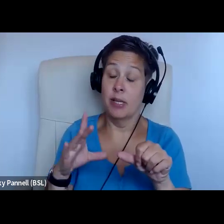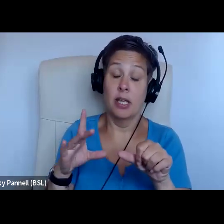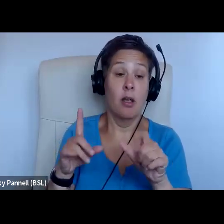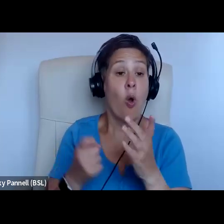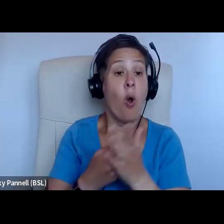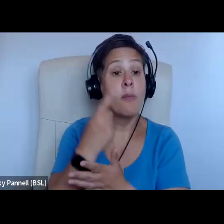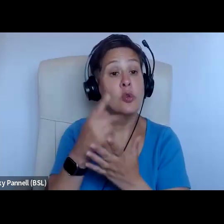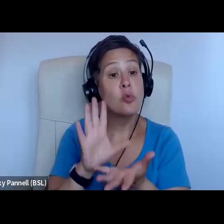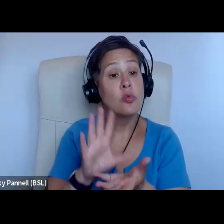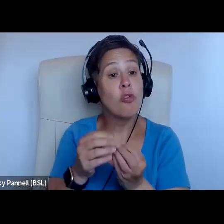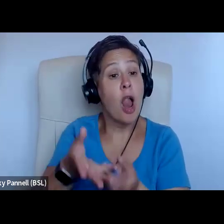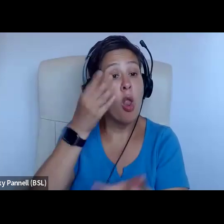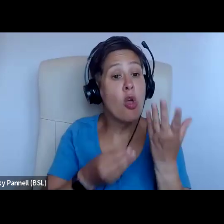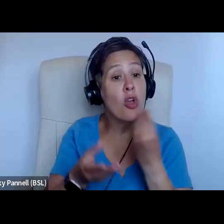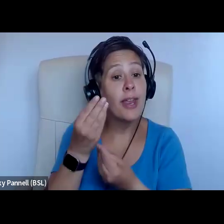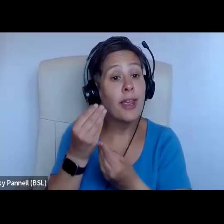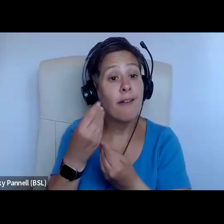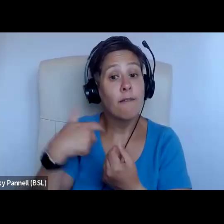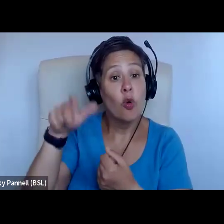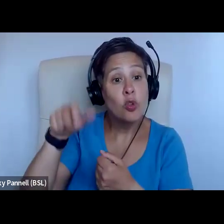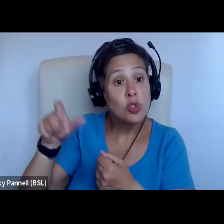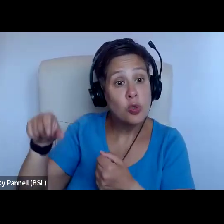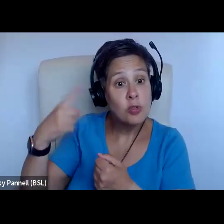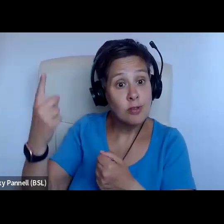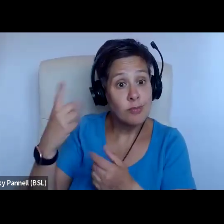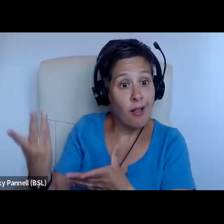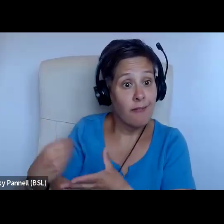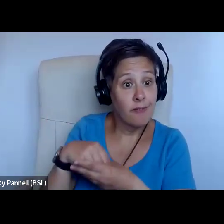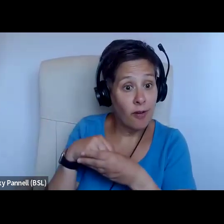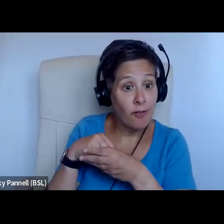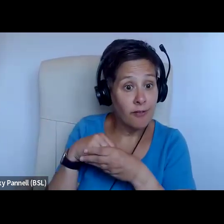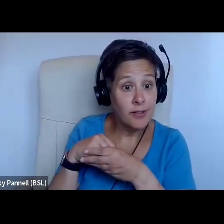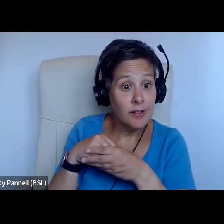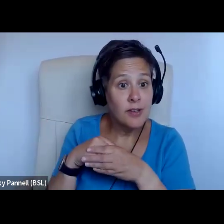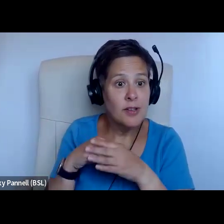was a novel experience for everybody in the working group. It can be really formative